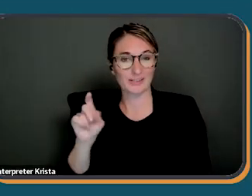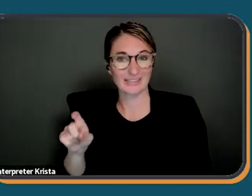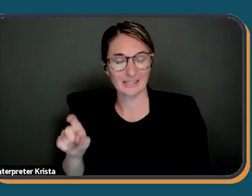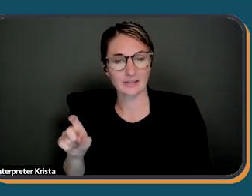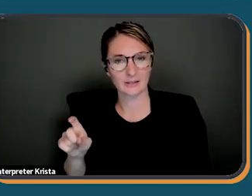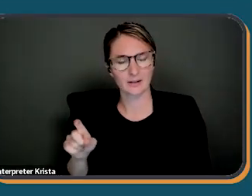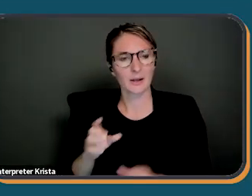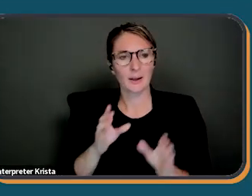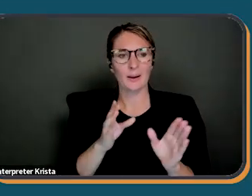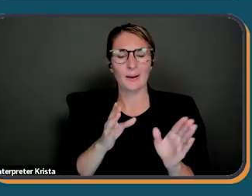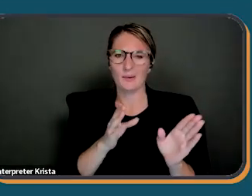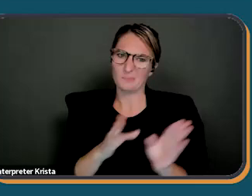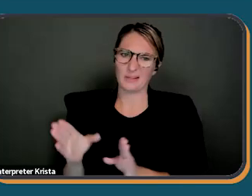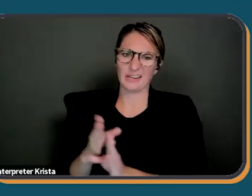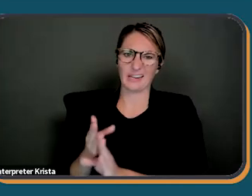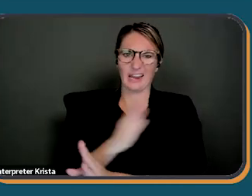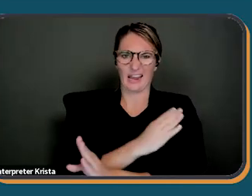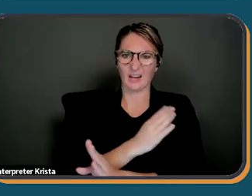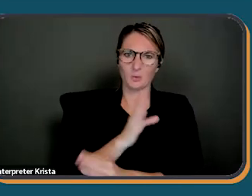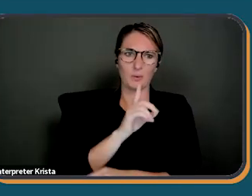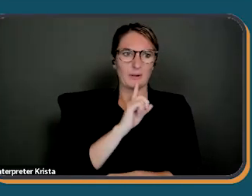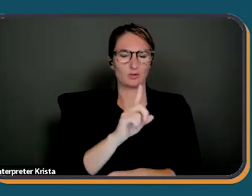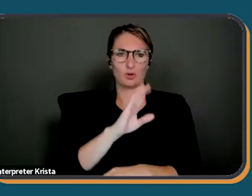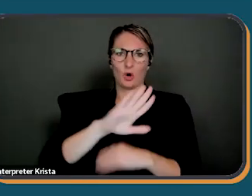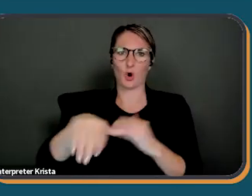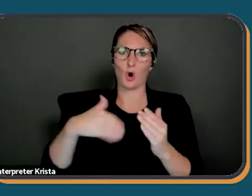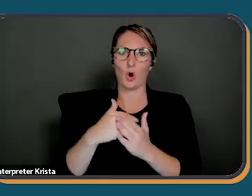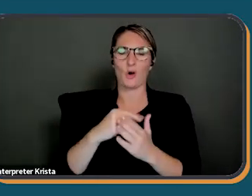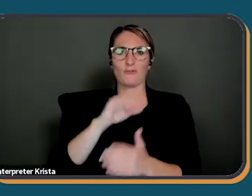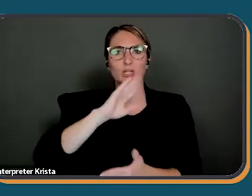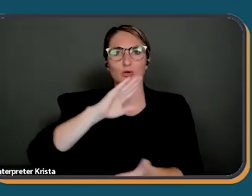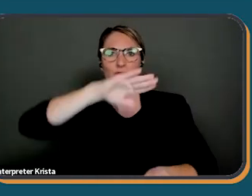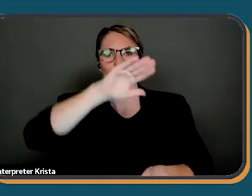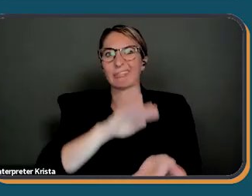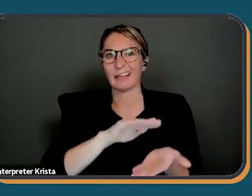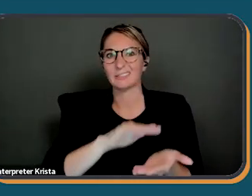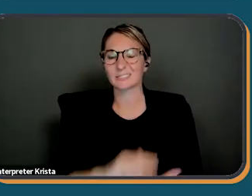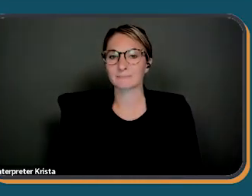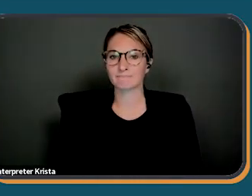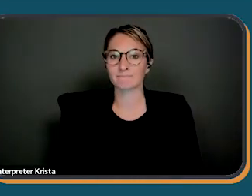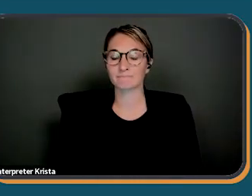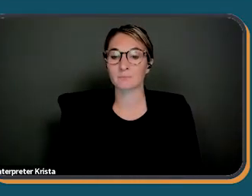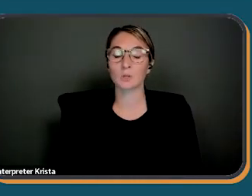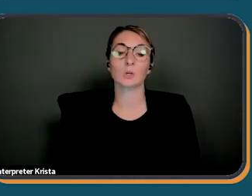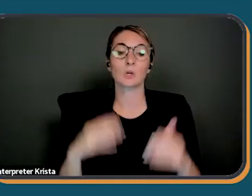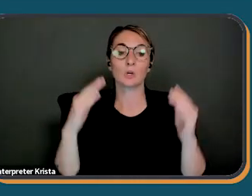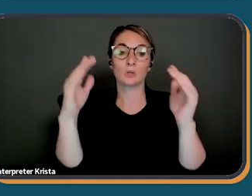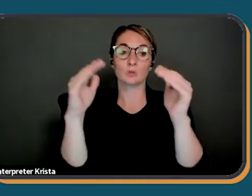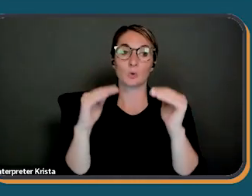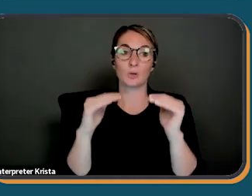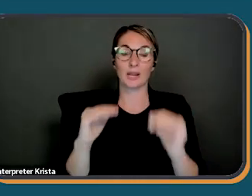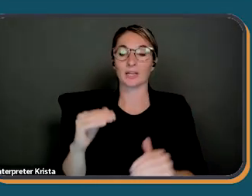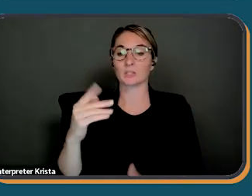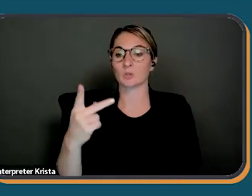planning ahead sets everyone up for less frustration. Next, we wanted Korey to share a